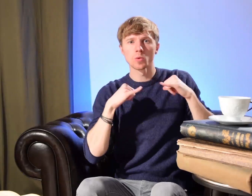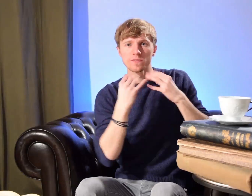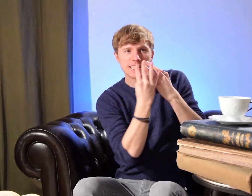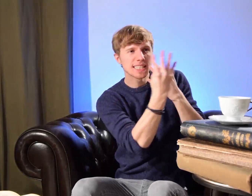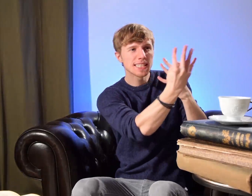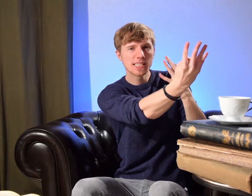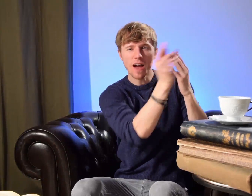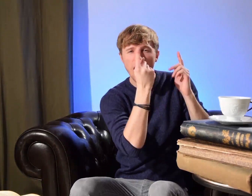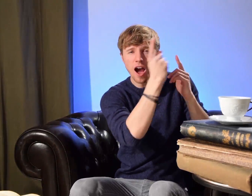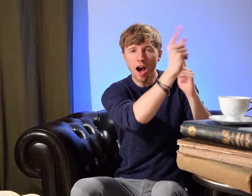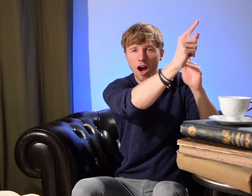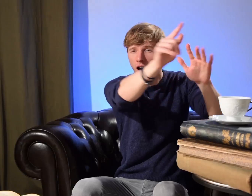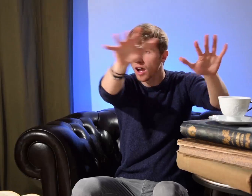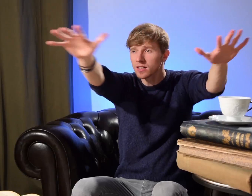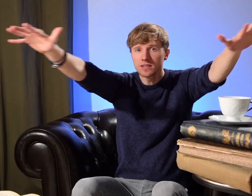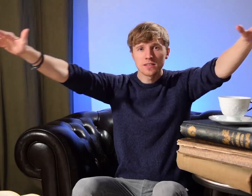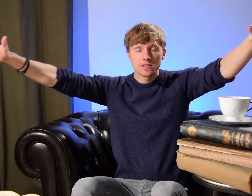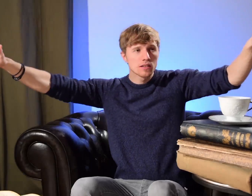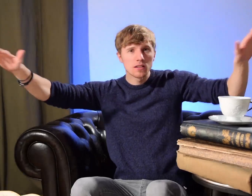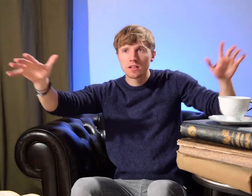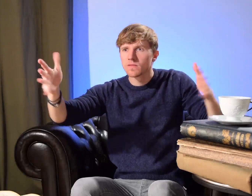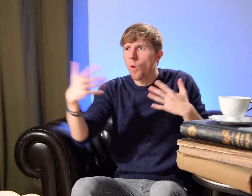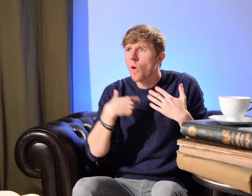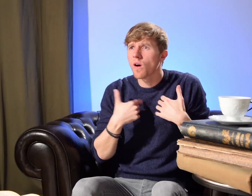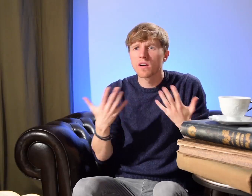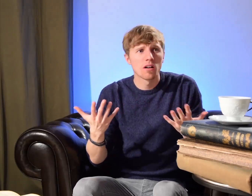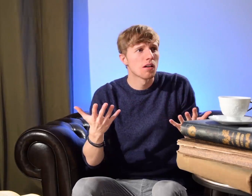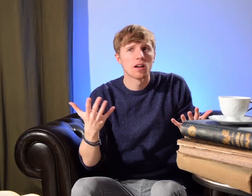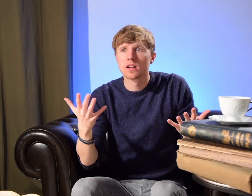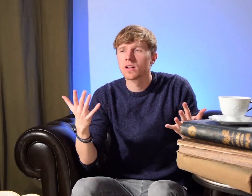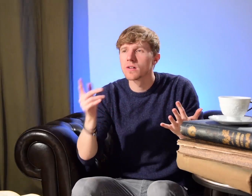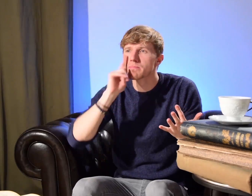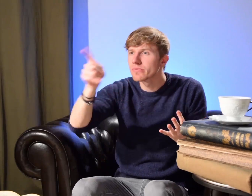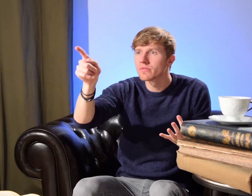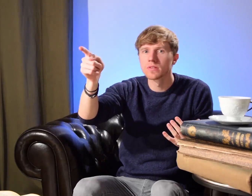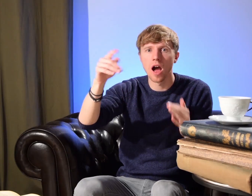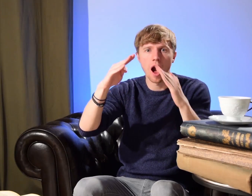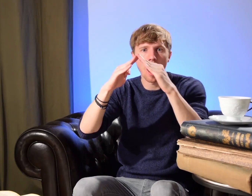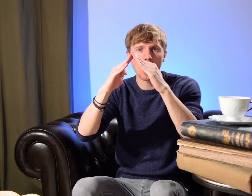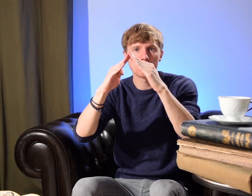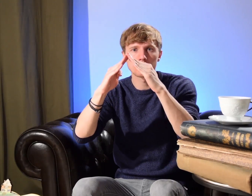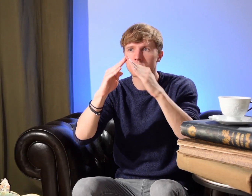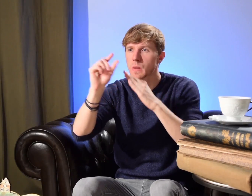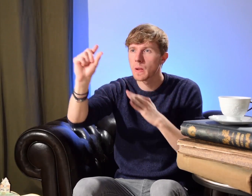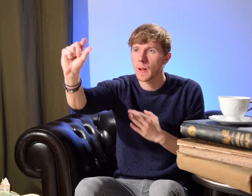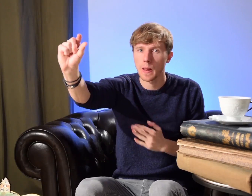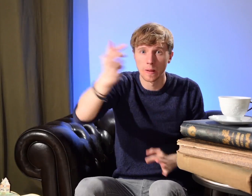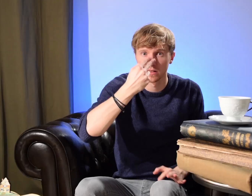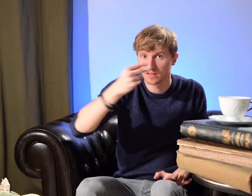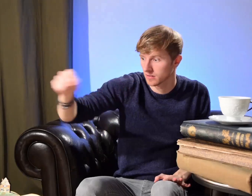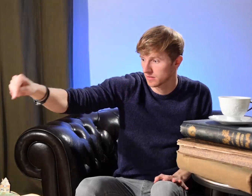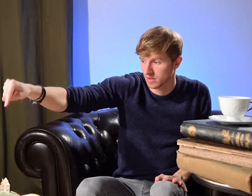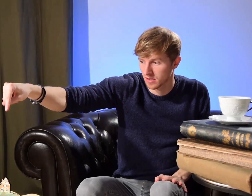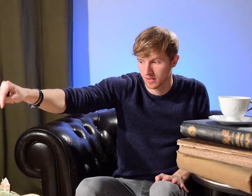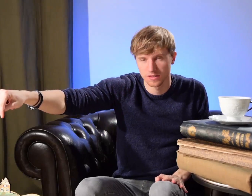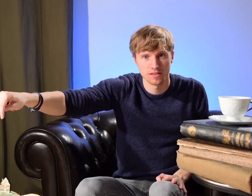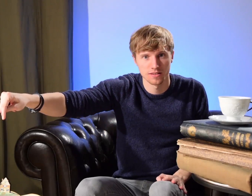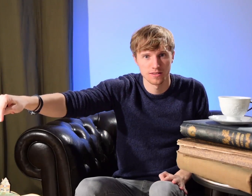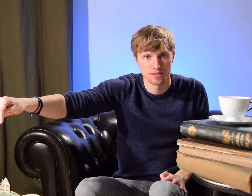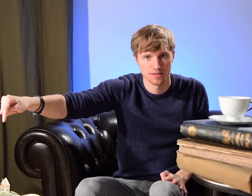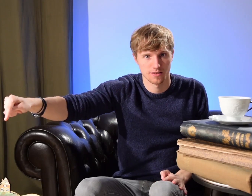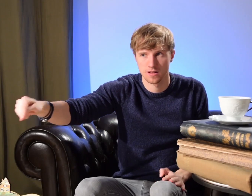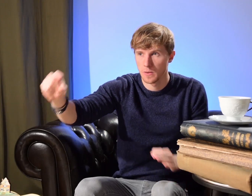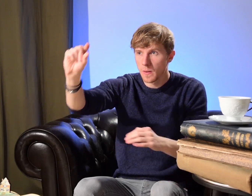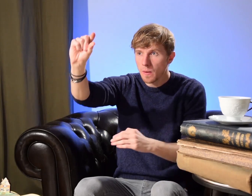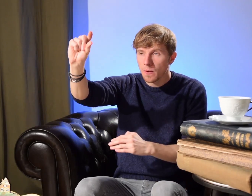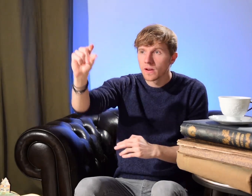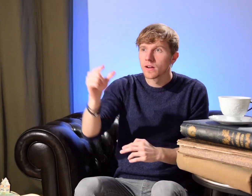The girl lay on a beautiful green meadow. In a distance, she saw a house.